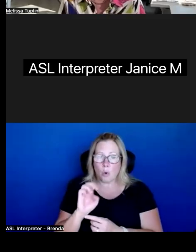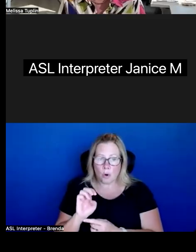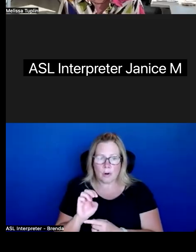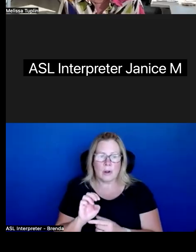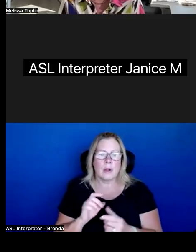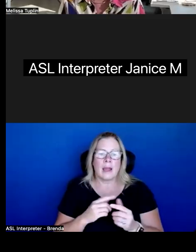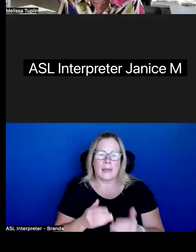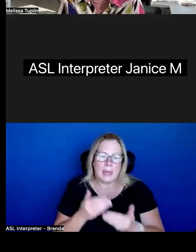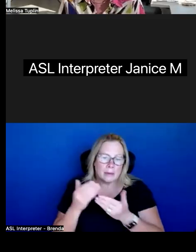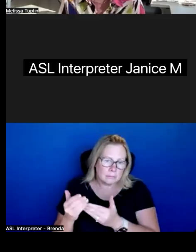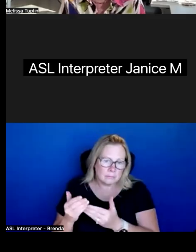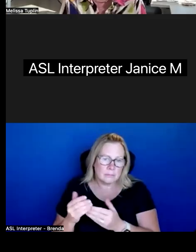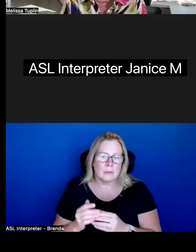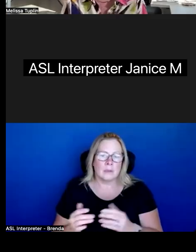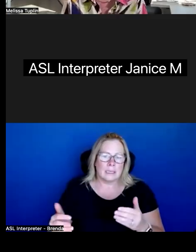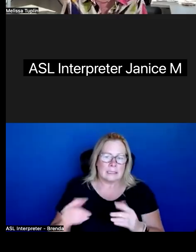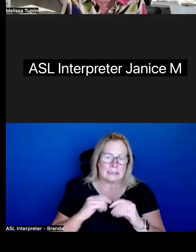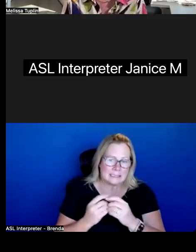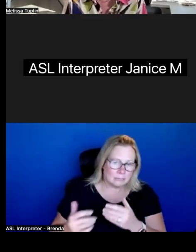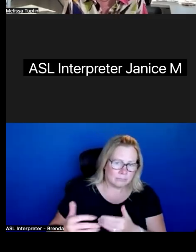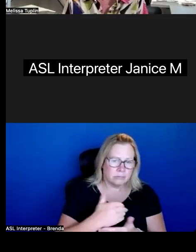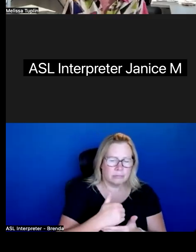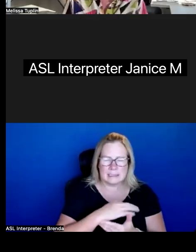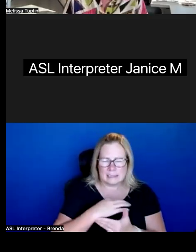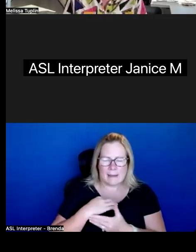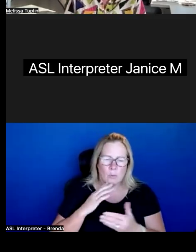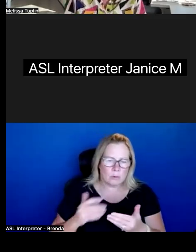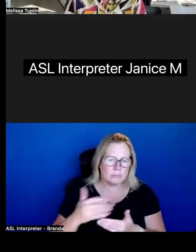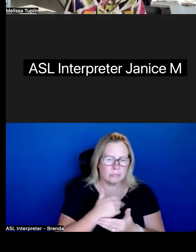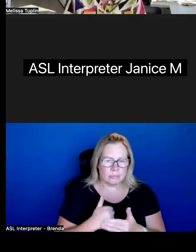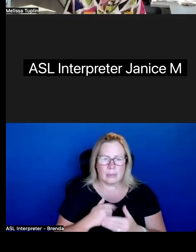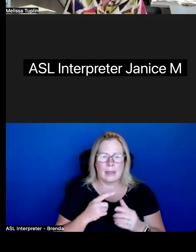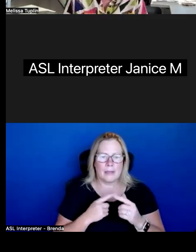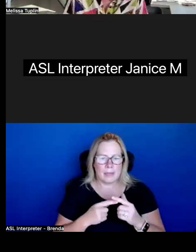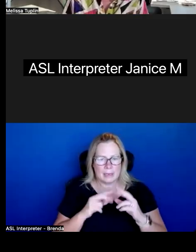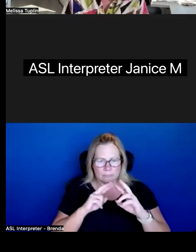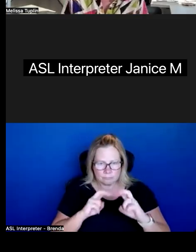include our own considerations, including how organizations align with their peer organizations